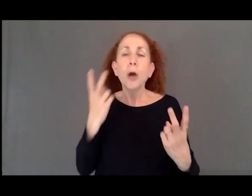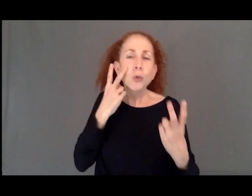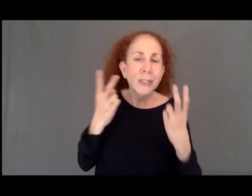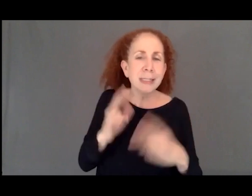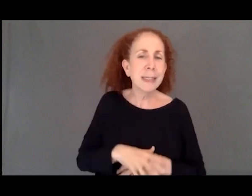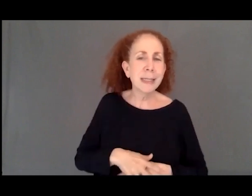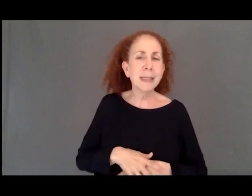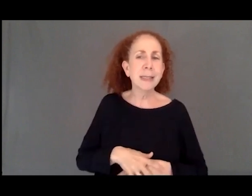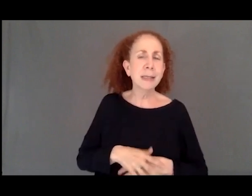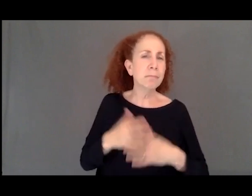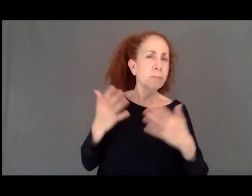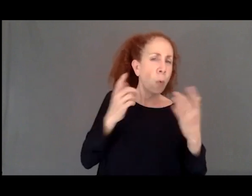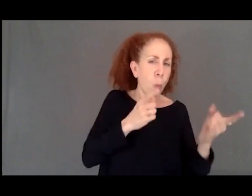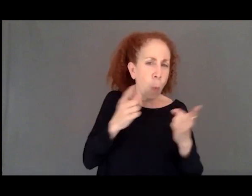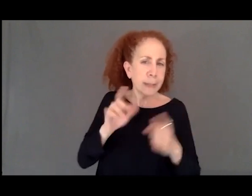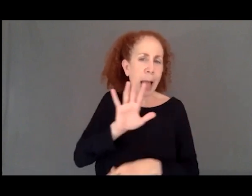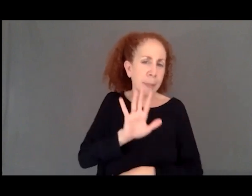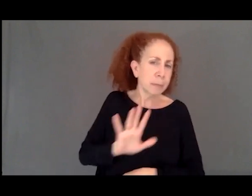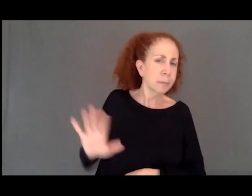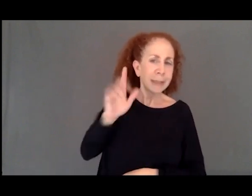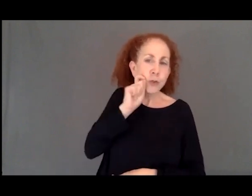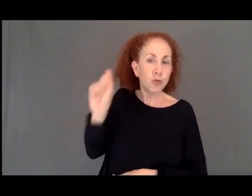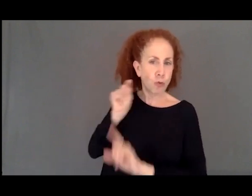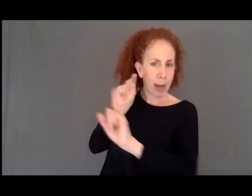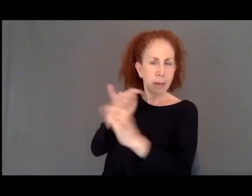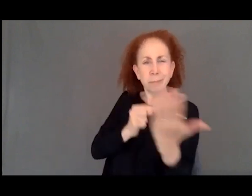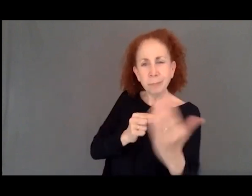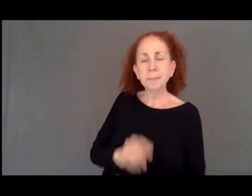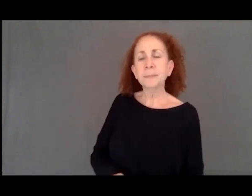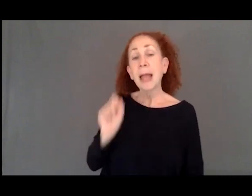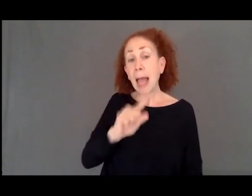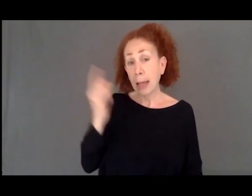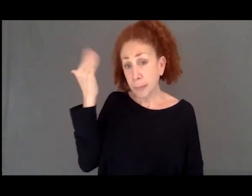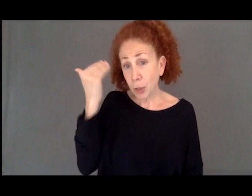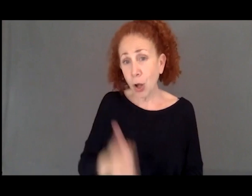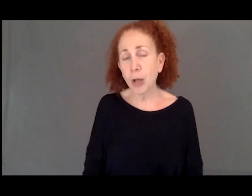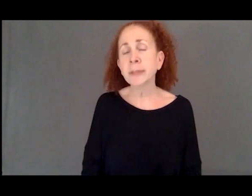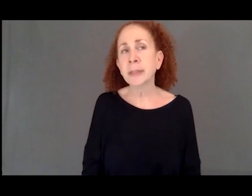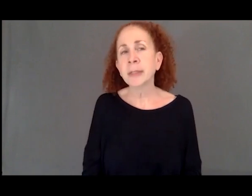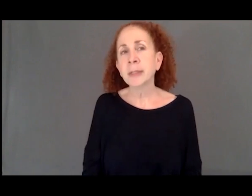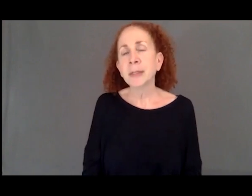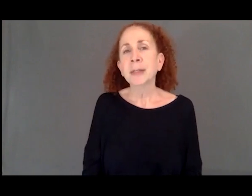what's transpiring in Ukraine. And we ask in part because we know--